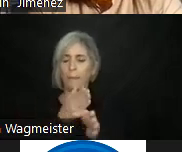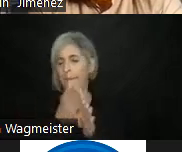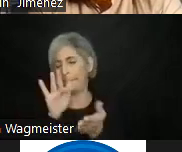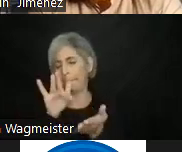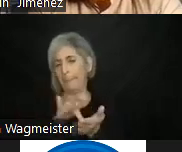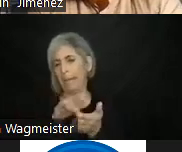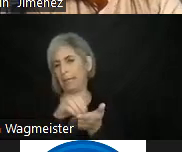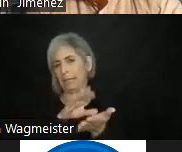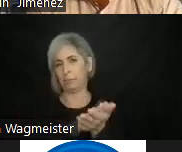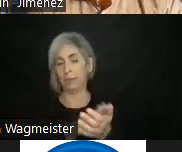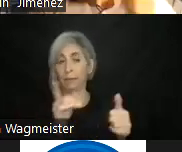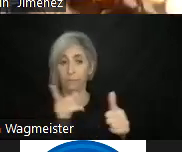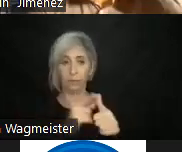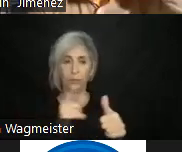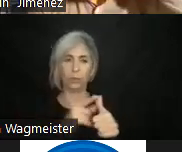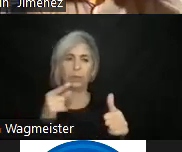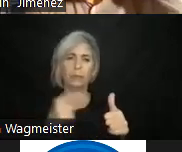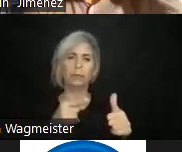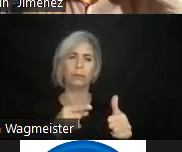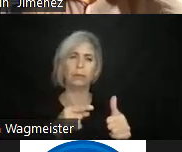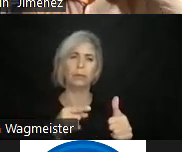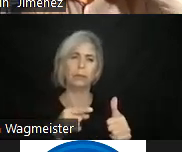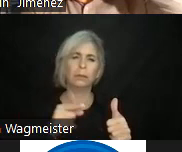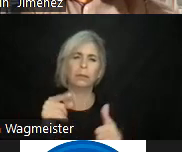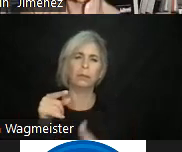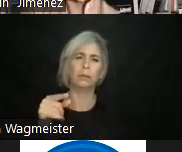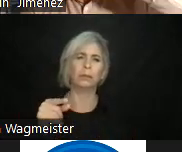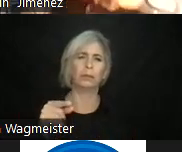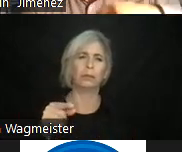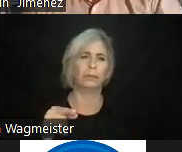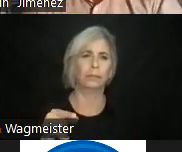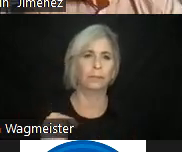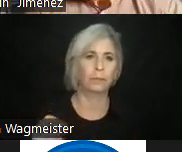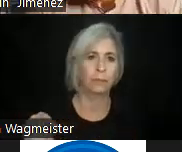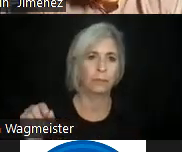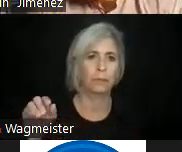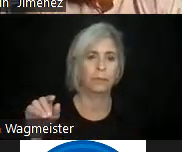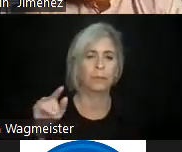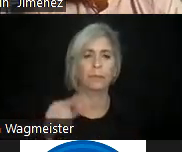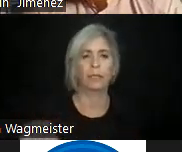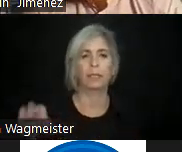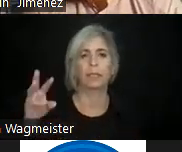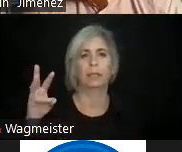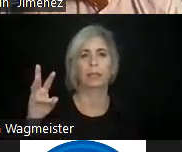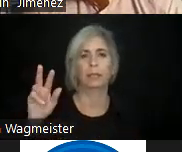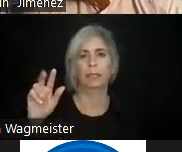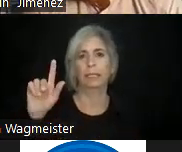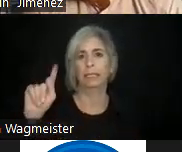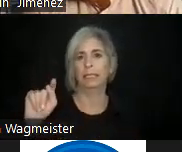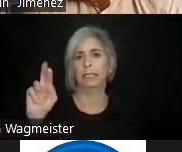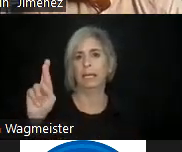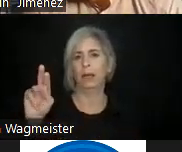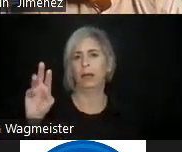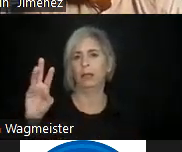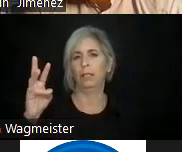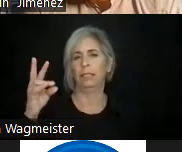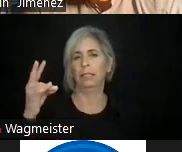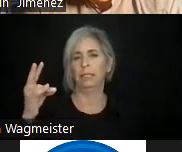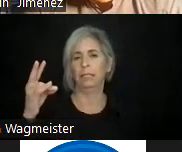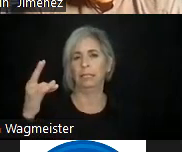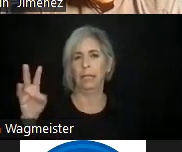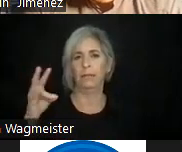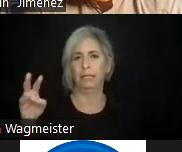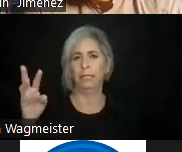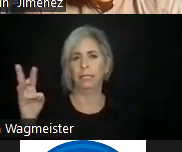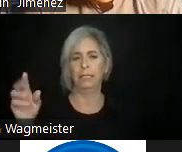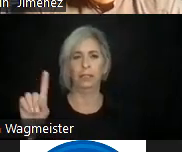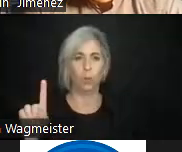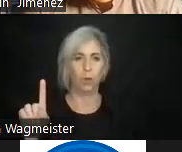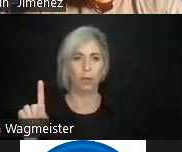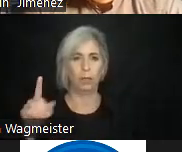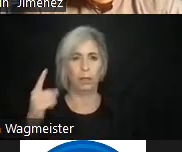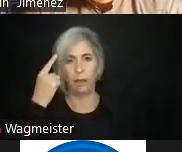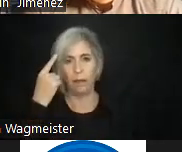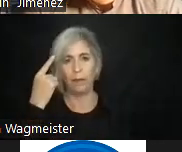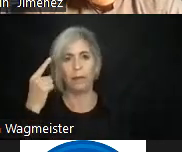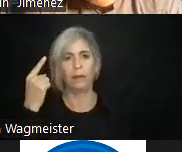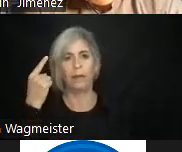The first one is the TR17621, is technical performance criteria and specifications. Okay?